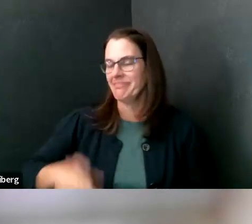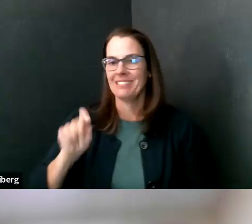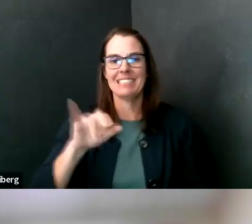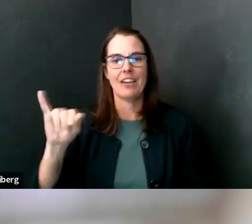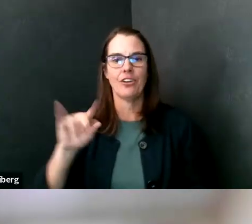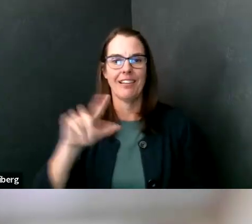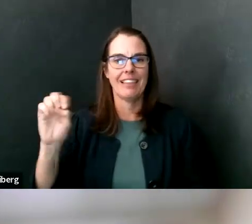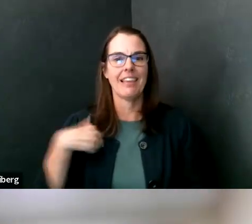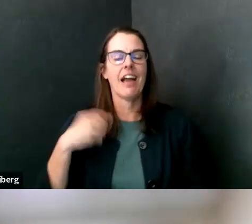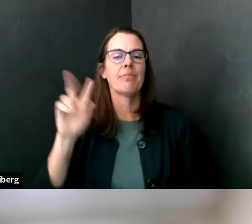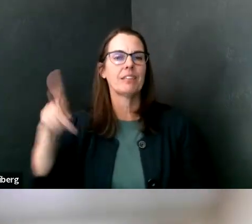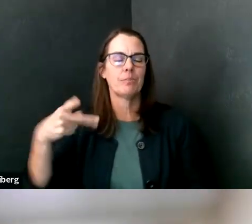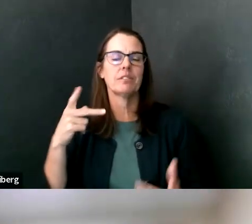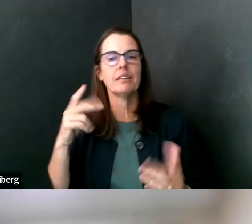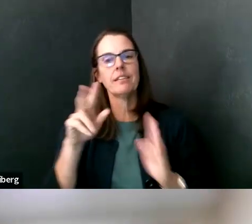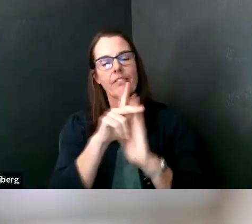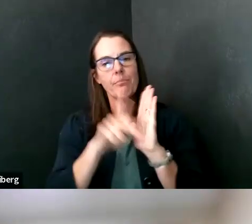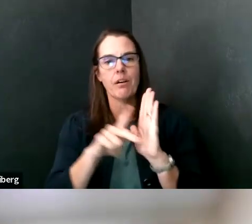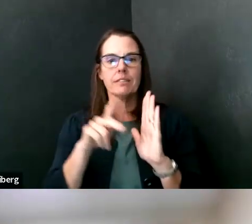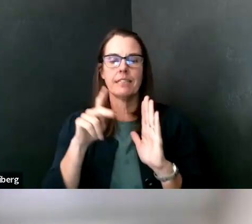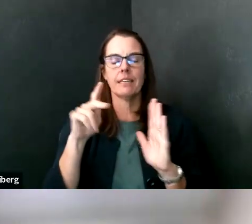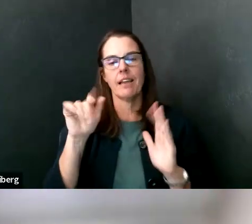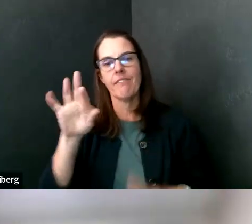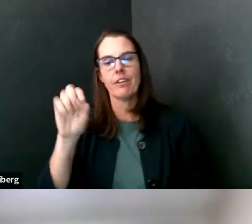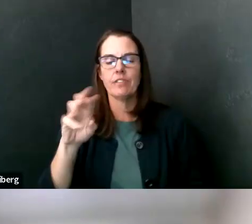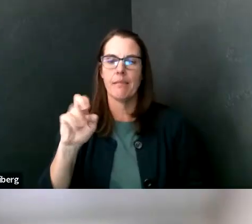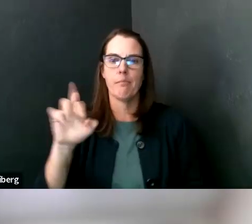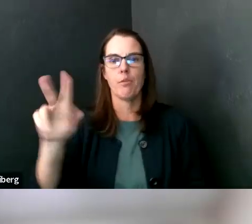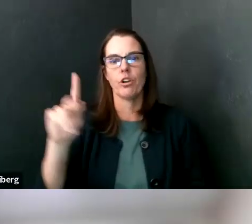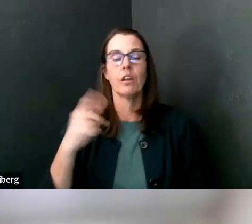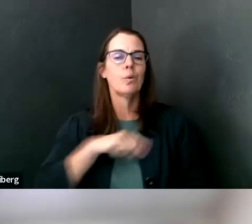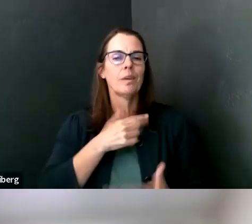of state government affairs and policy at Merc. We appreciate the opportunity to comment on the